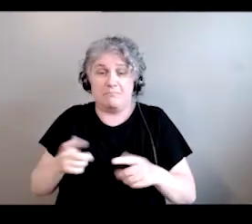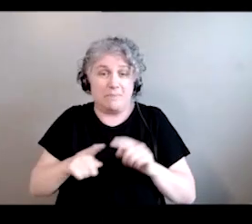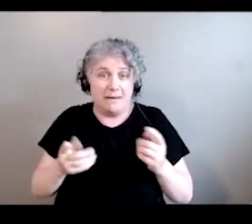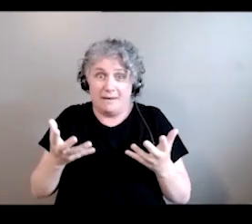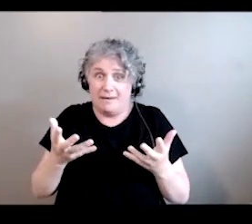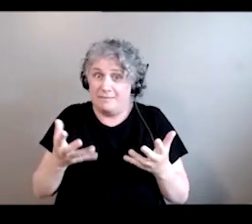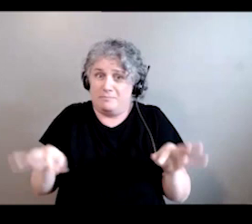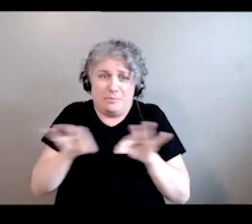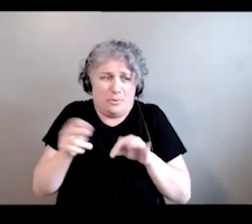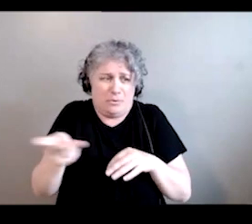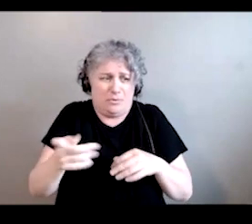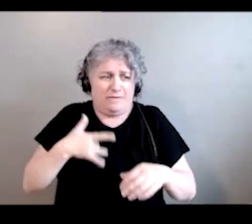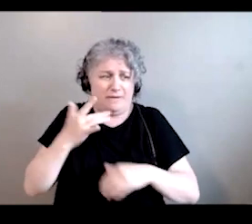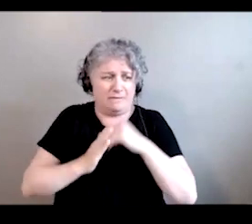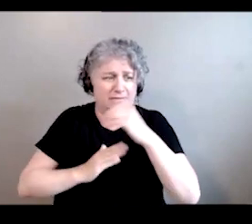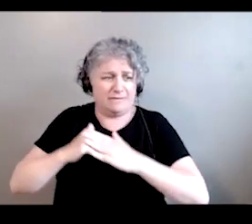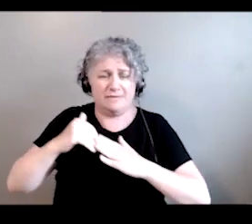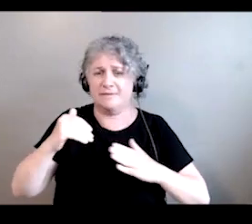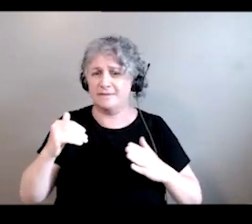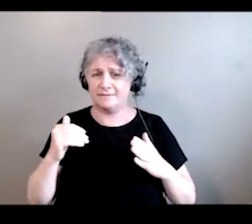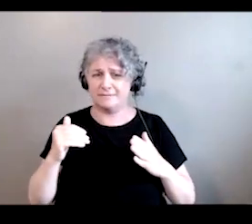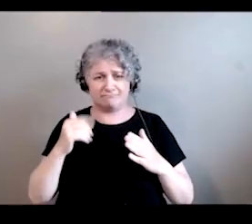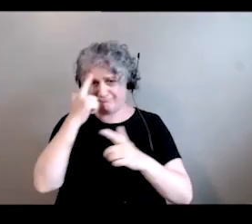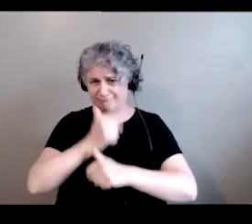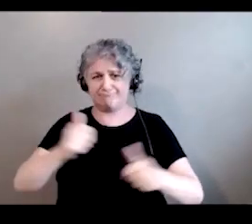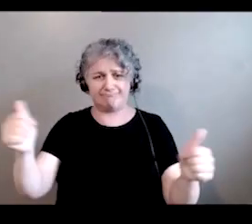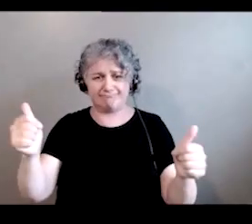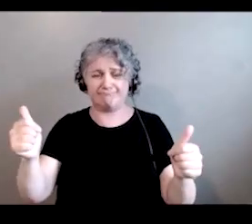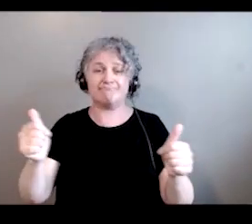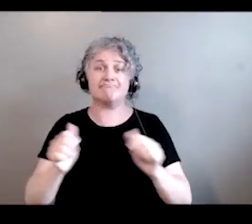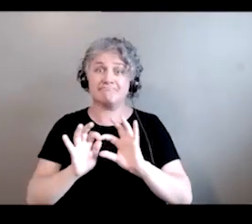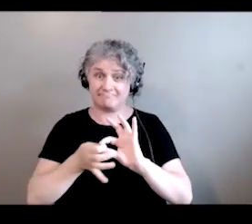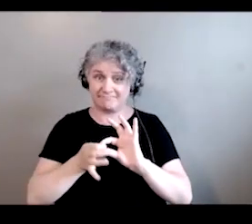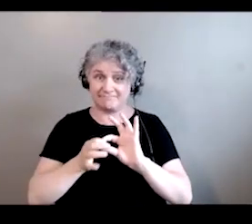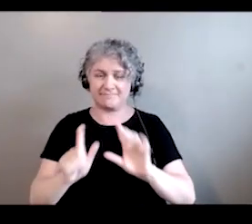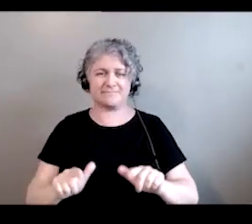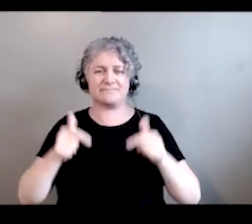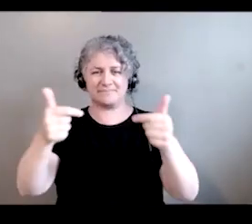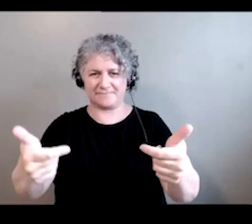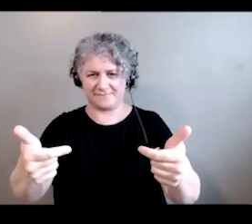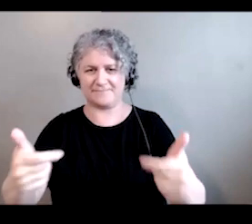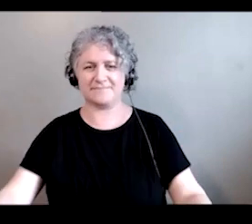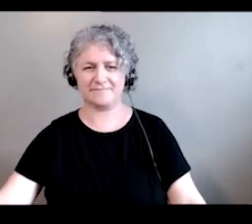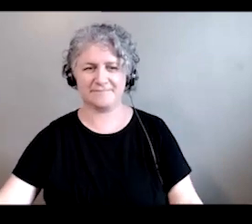I am gonna ask you, Richard, if there are additional barriers, common barriers or things that you see that come up a lot.